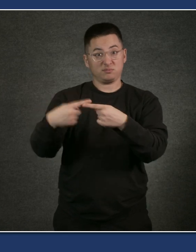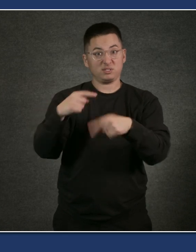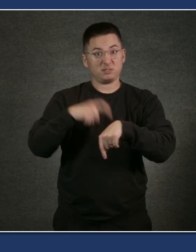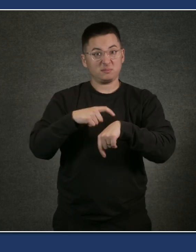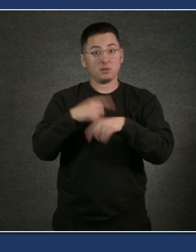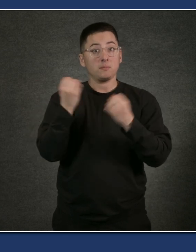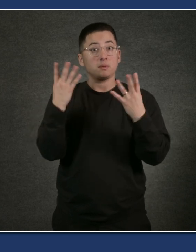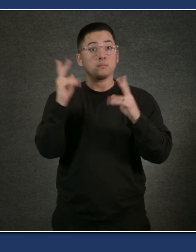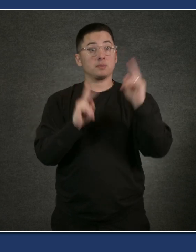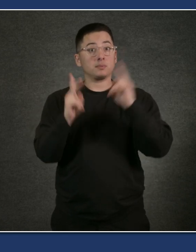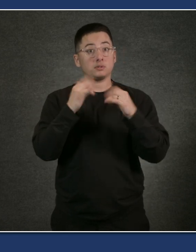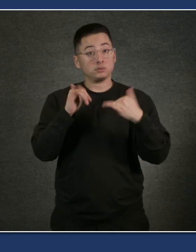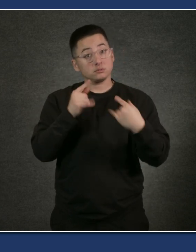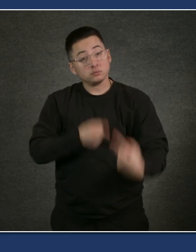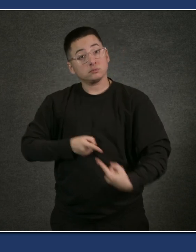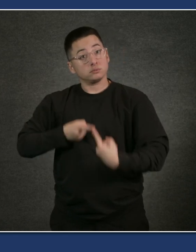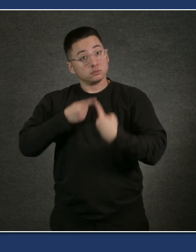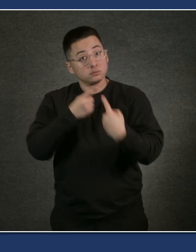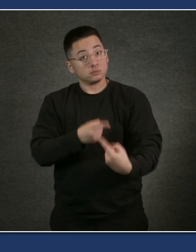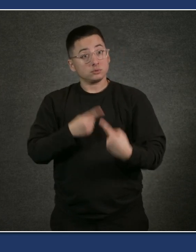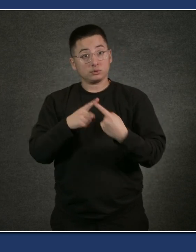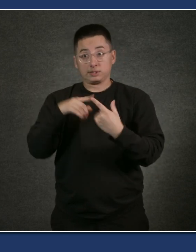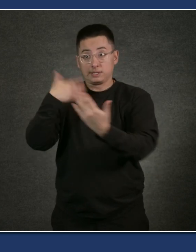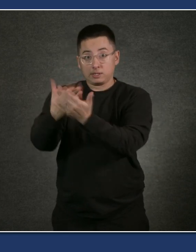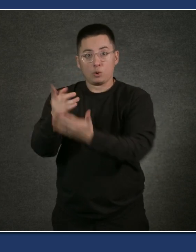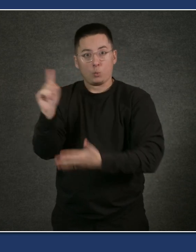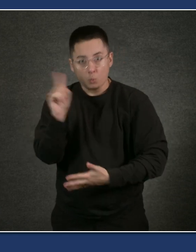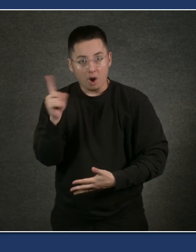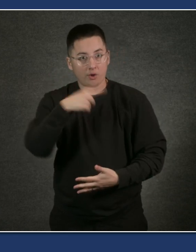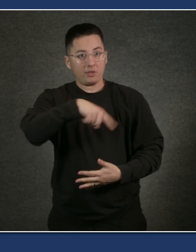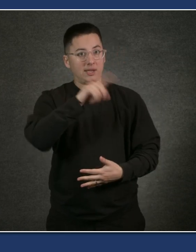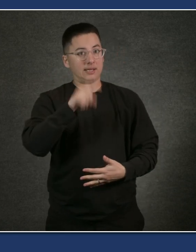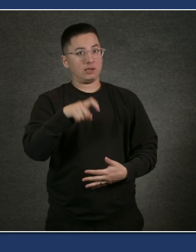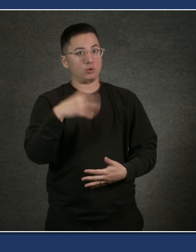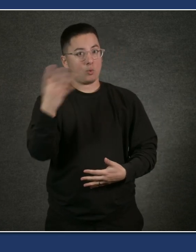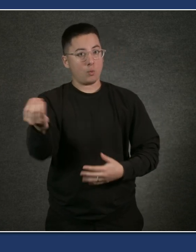to get where they need to be. Wheelchair accessible transportation